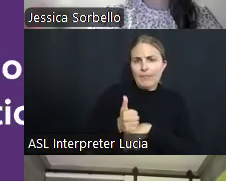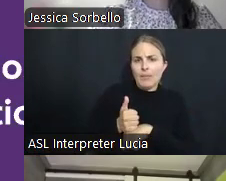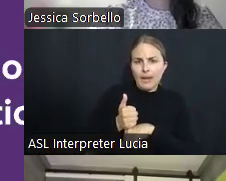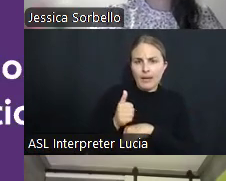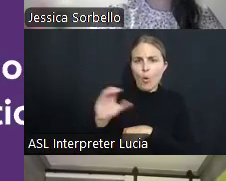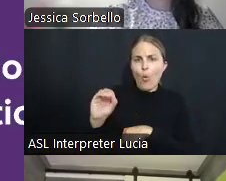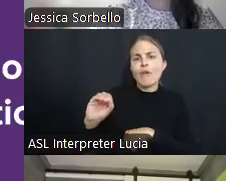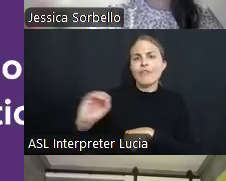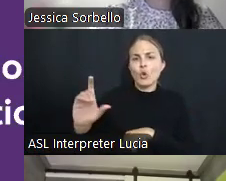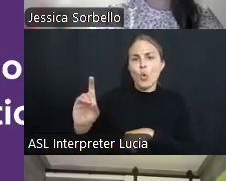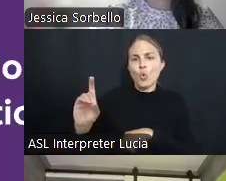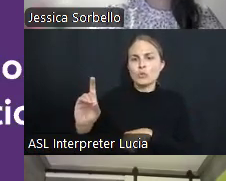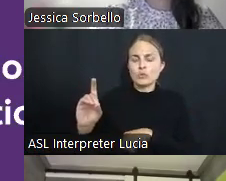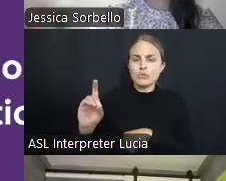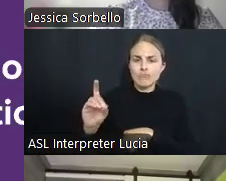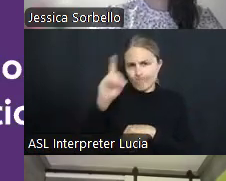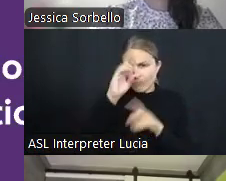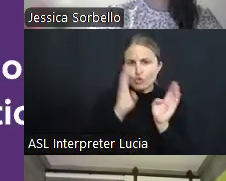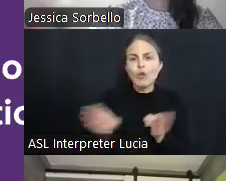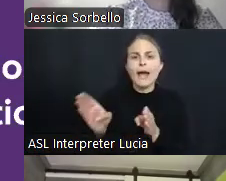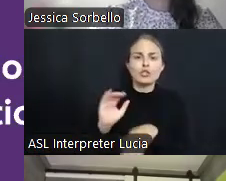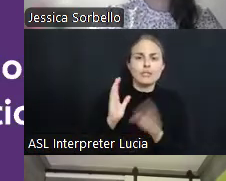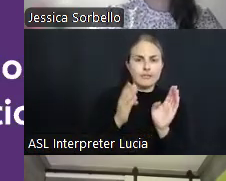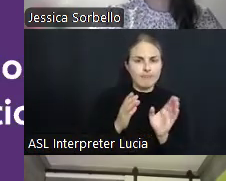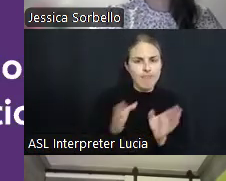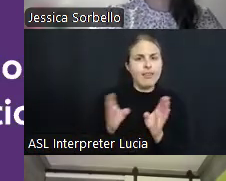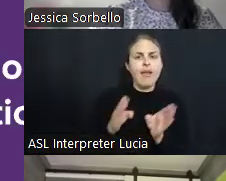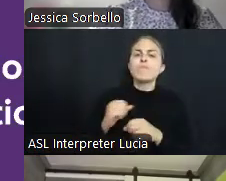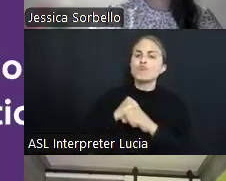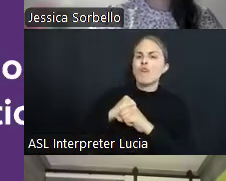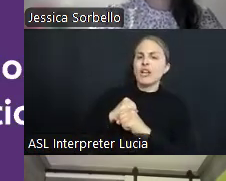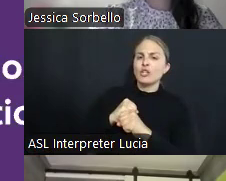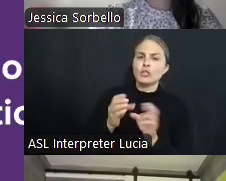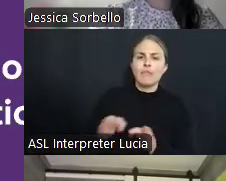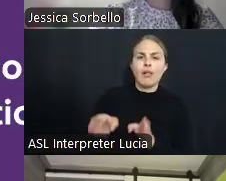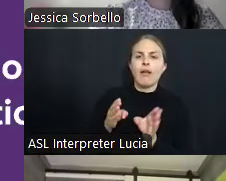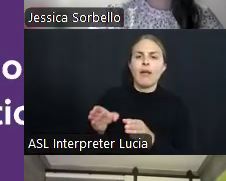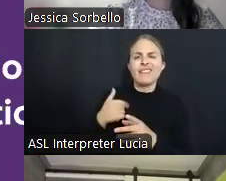or I should say overdose prevention strategies with Jessica Sorbello with the office of addiction services